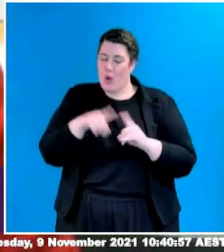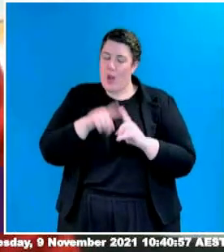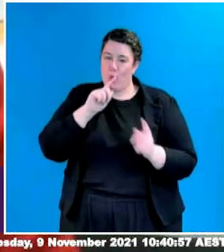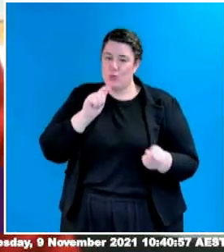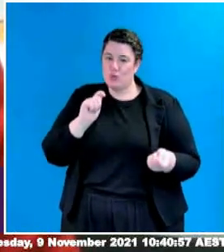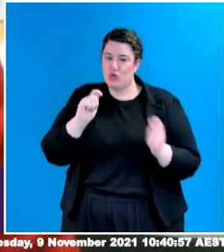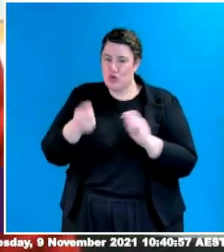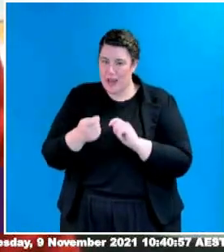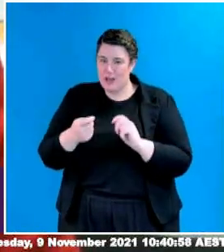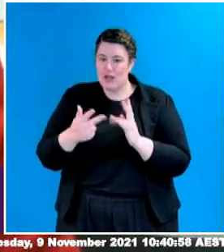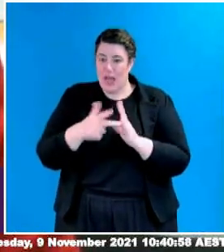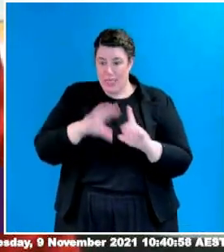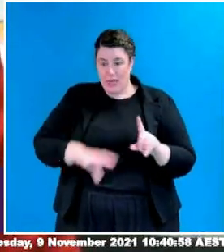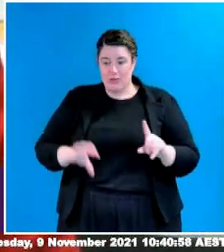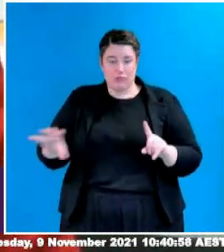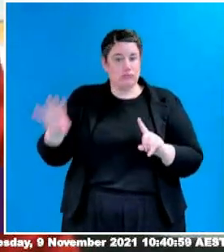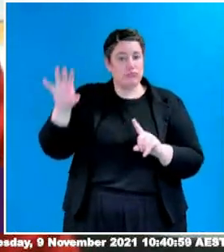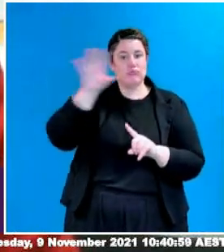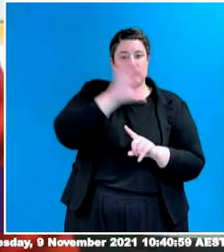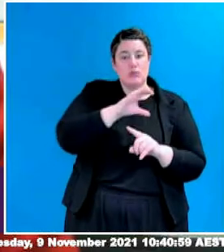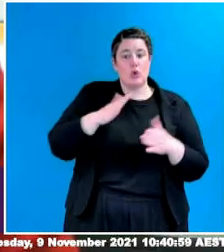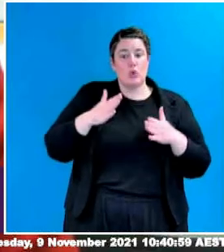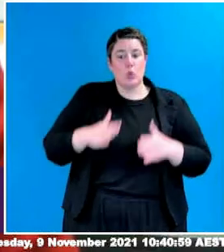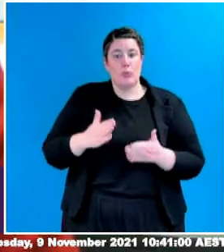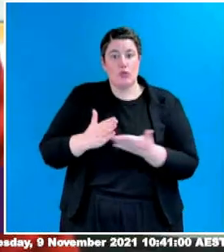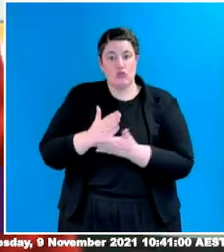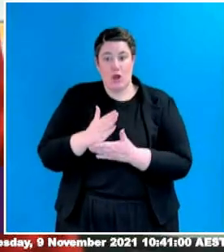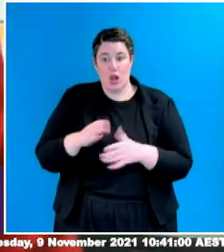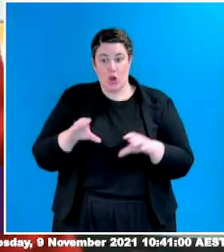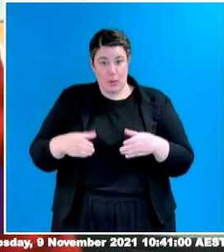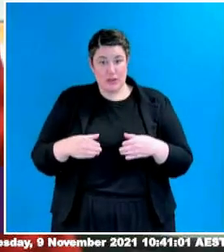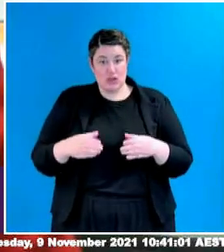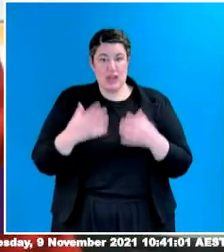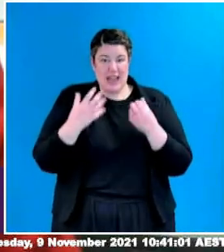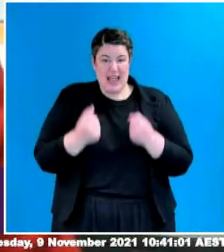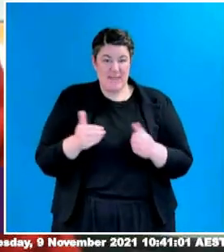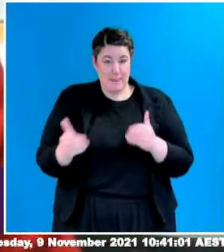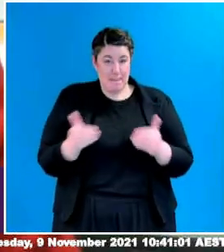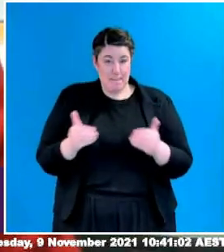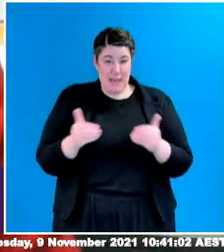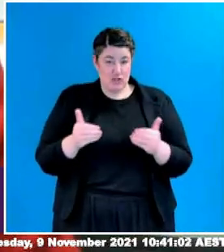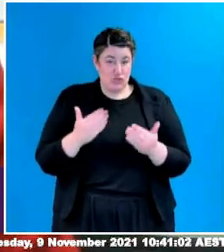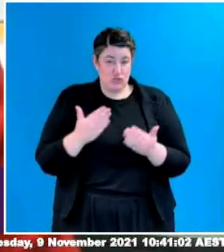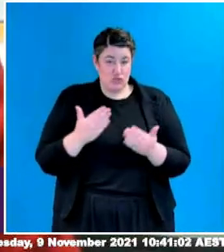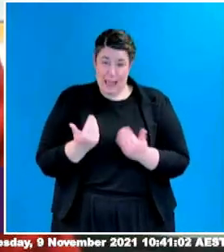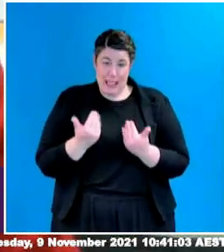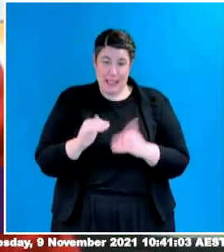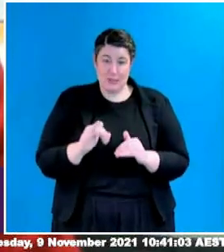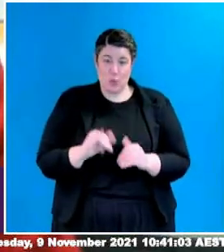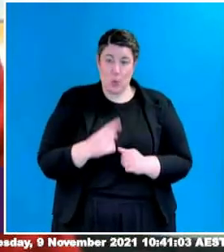In other jurisdictions, human rights commissions have their own budget which is quite limited, so there are only one or two cases a year.